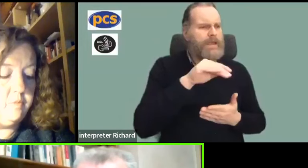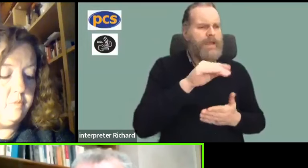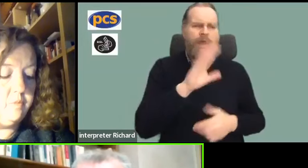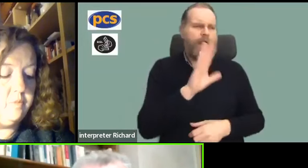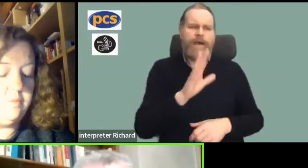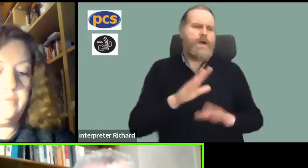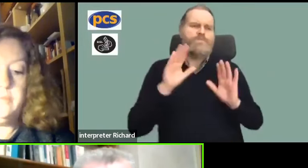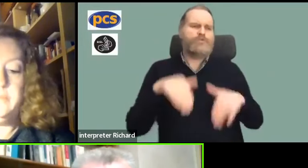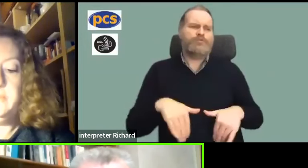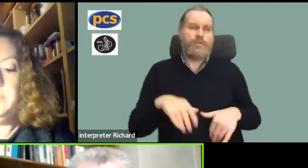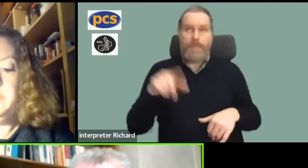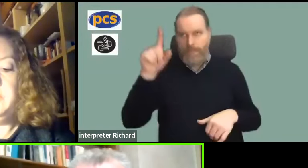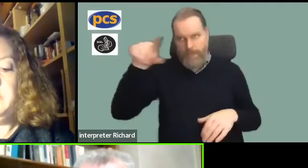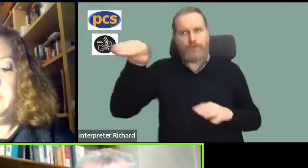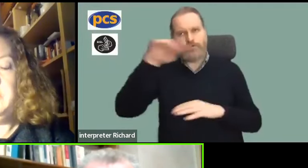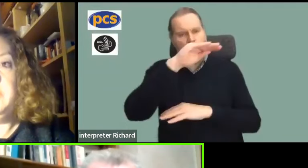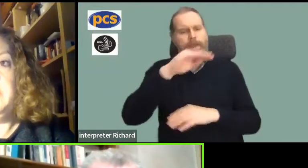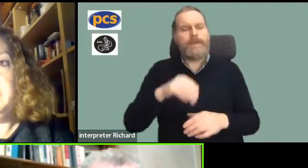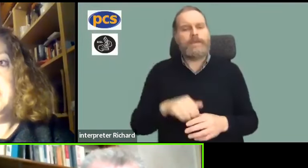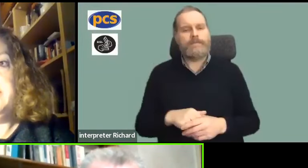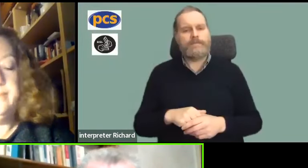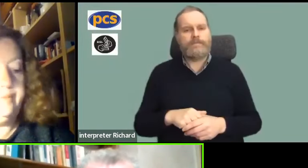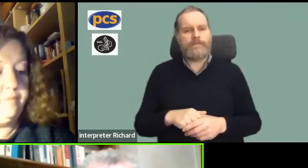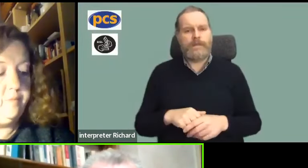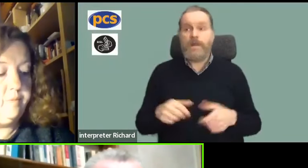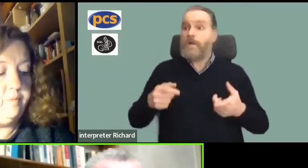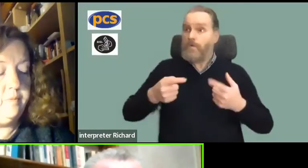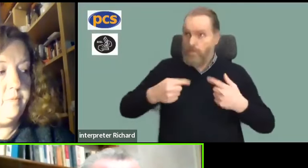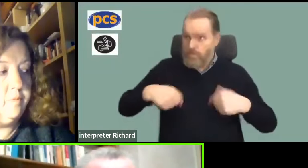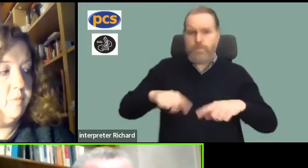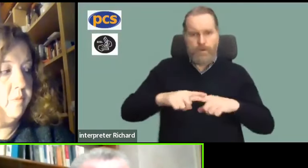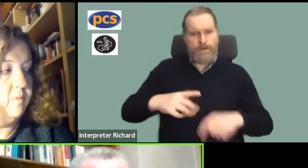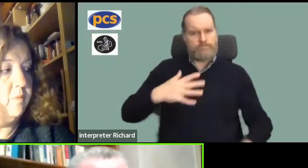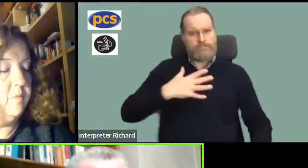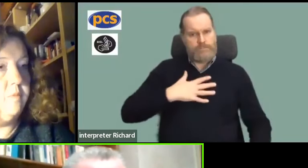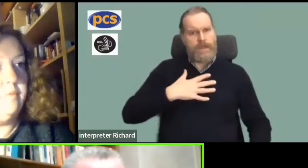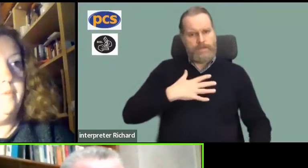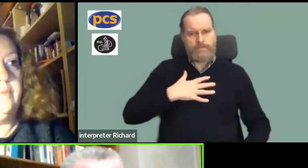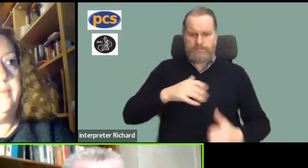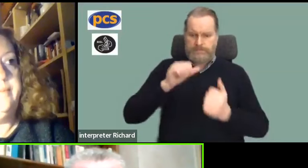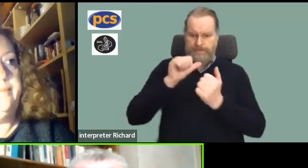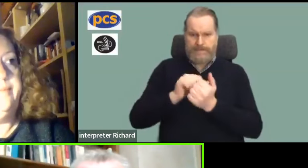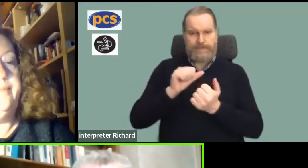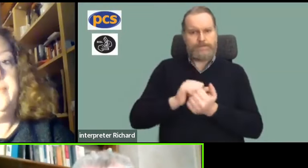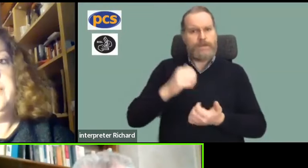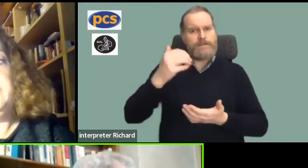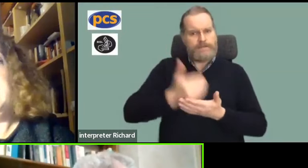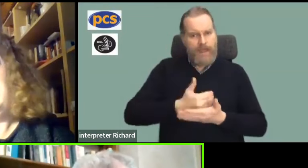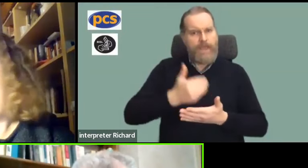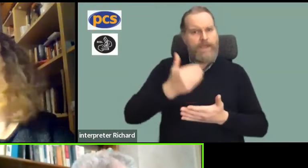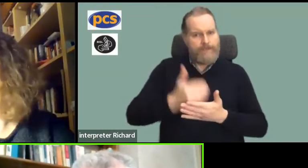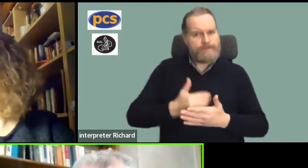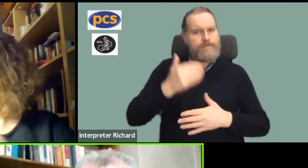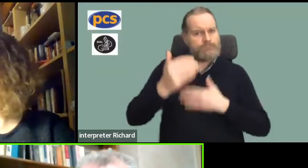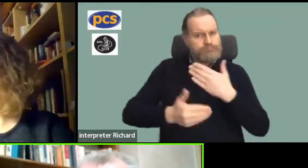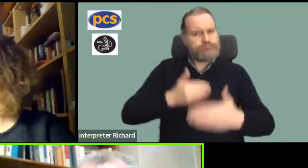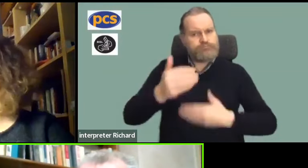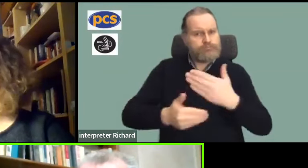asking for the Those are not asking for the earth. they're asking for justice and the ability for people to keep the heads above water in an unprecedented